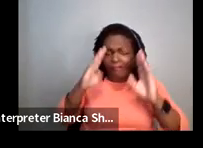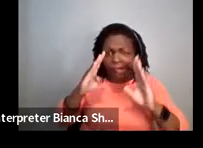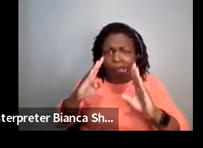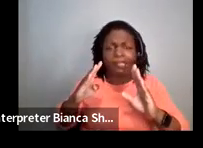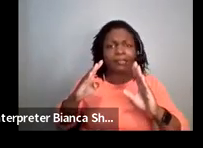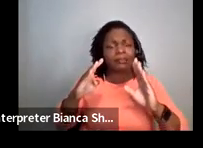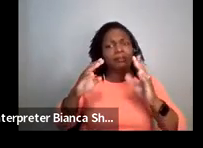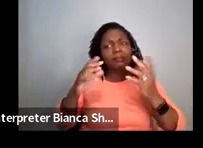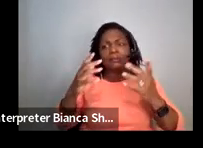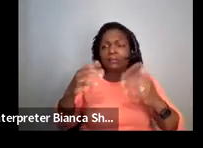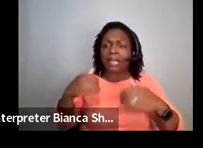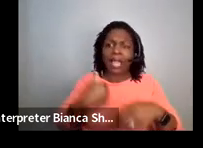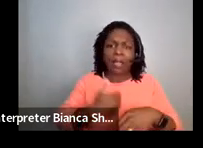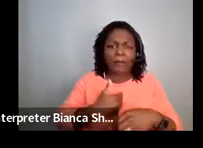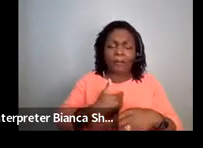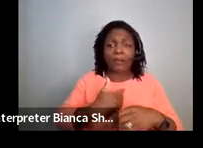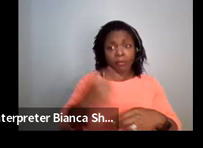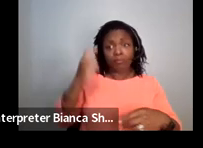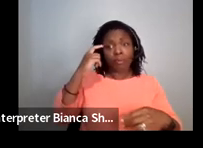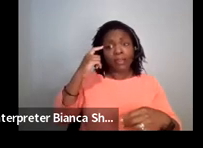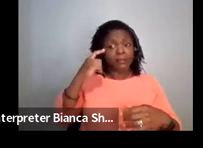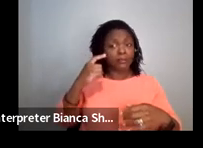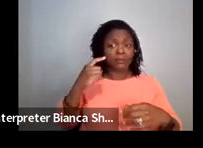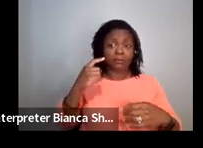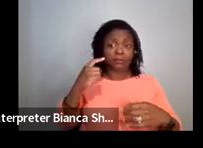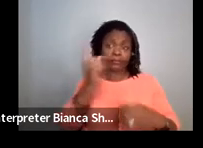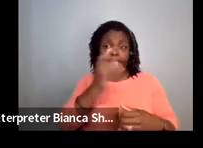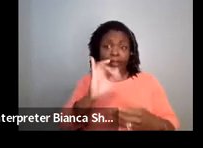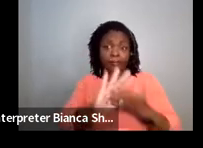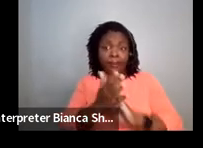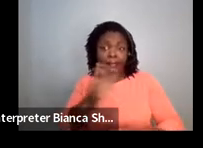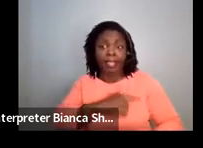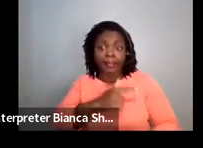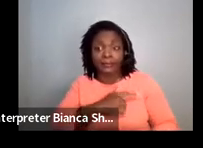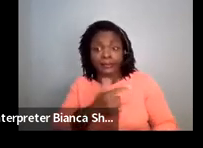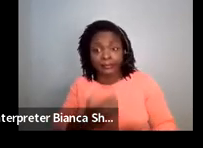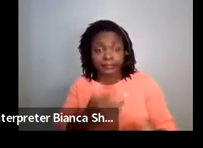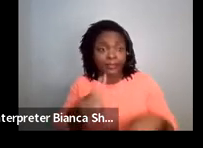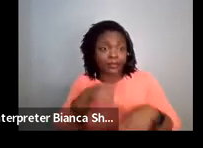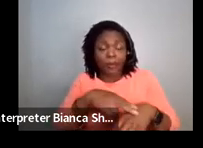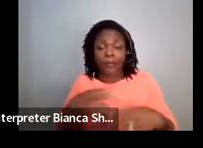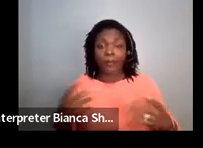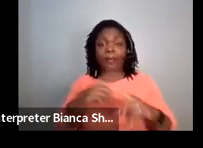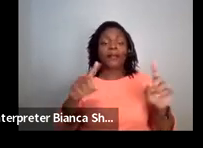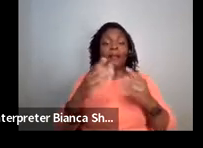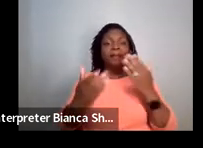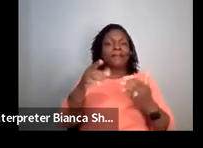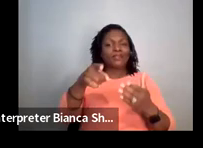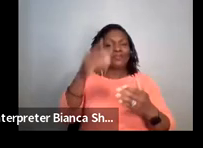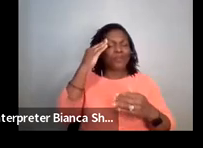Brains. Just kind of get lazy it's normal but you probably know a good many older people who do.